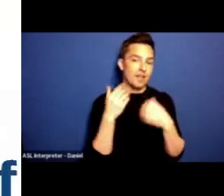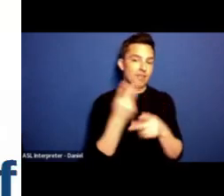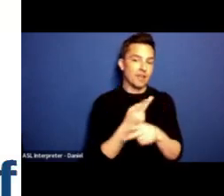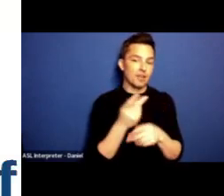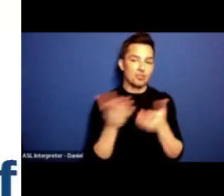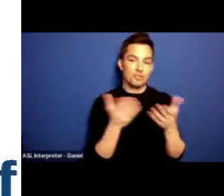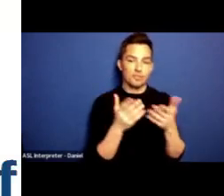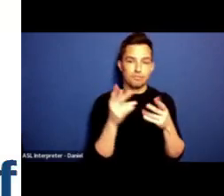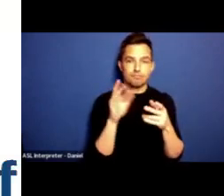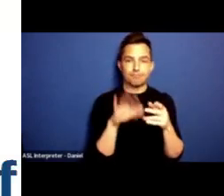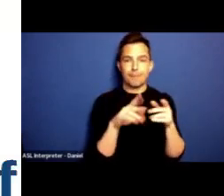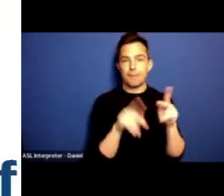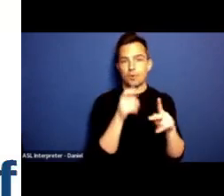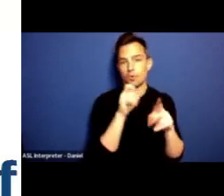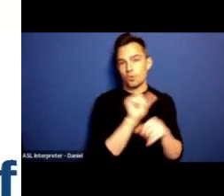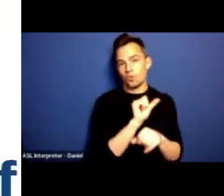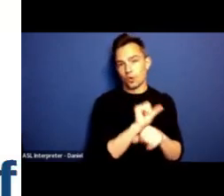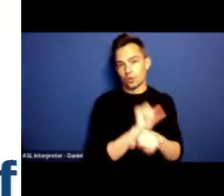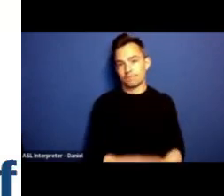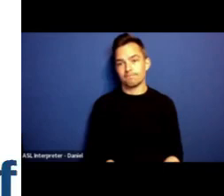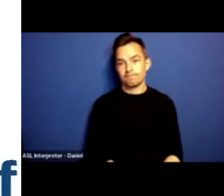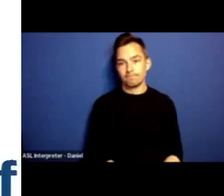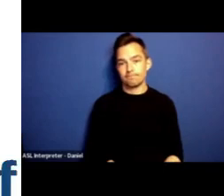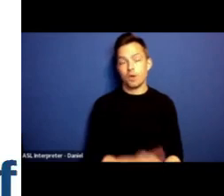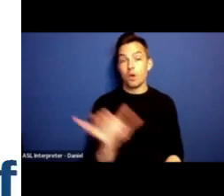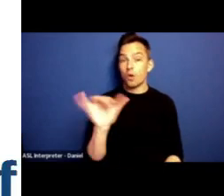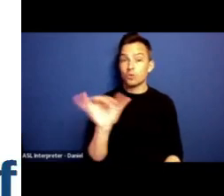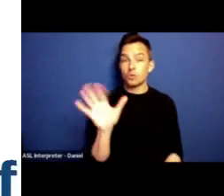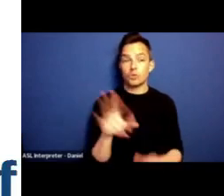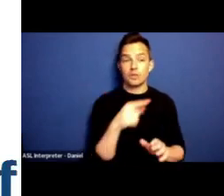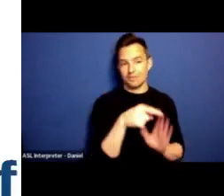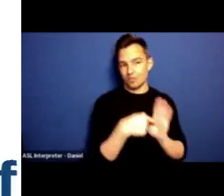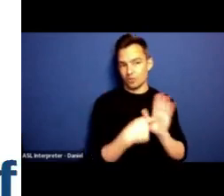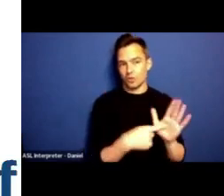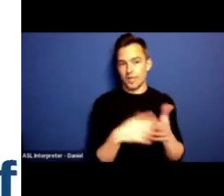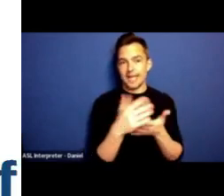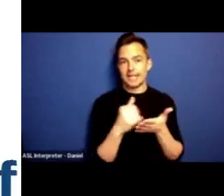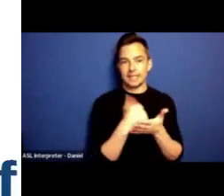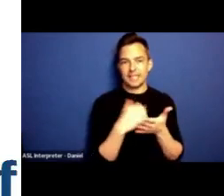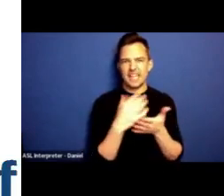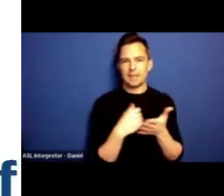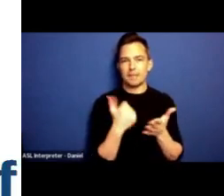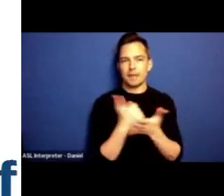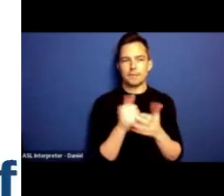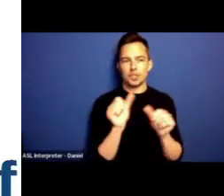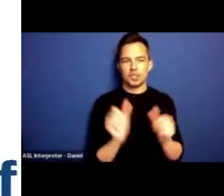employed. It is also shown by income that helps us shape our lives in the ways that matter to